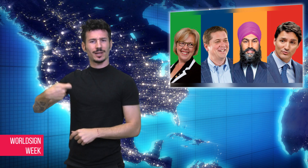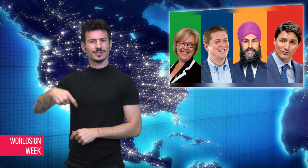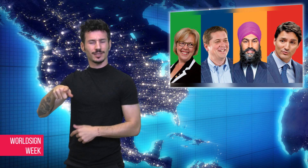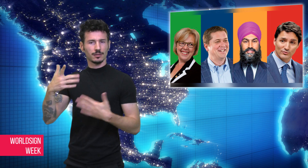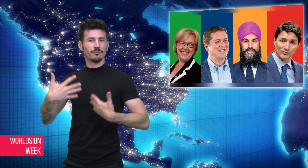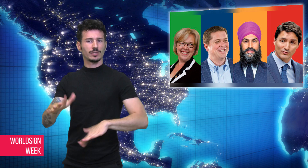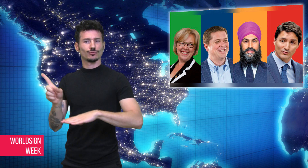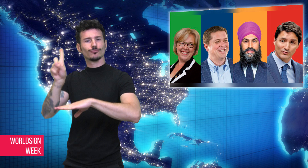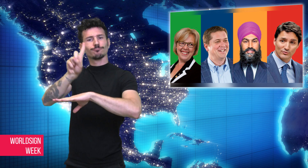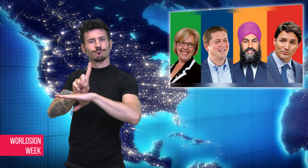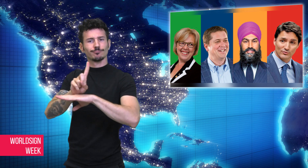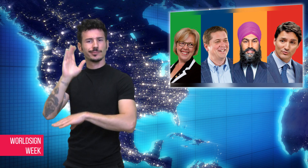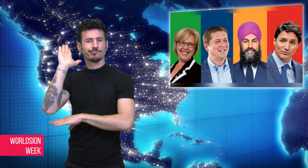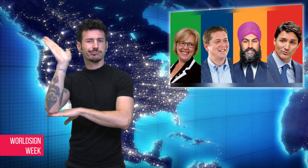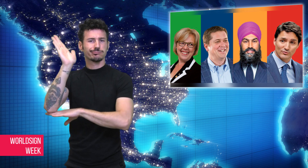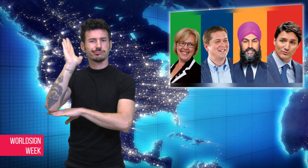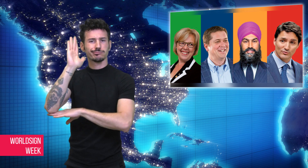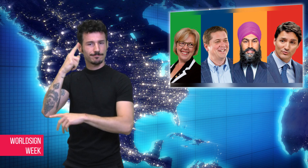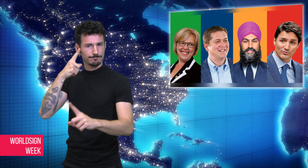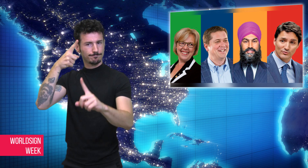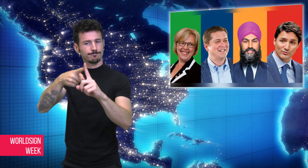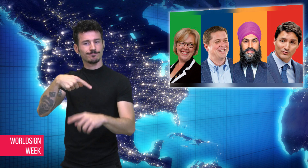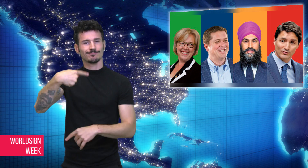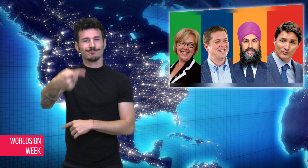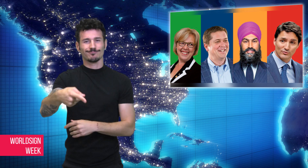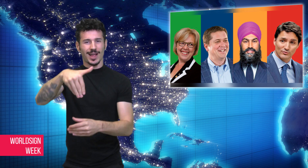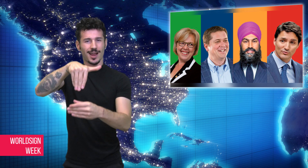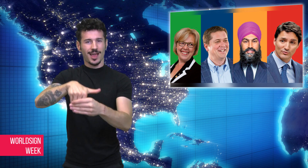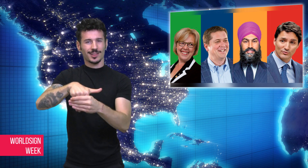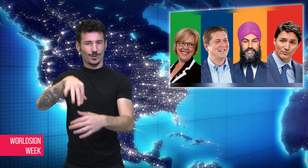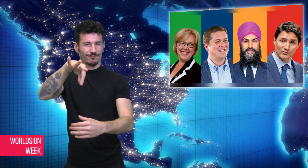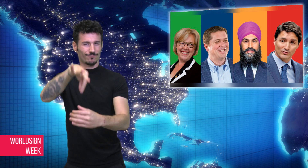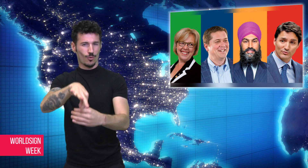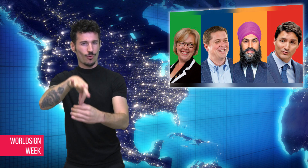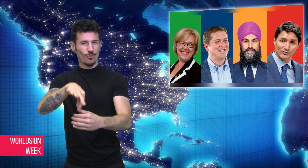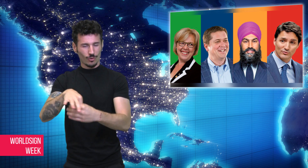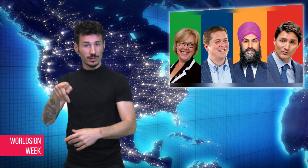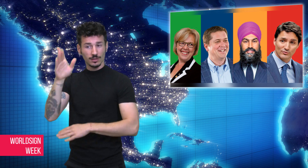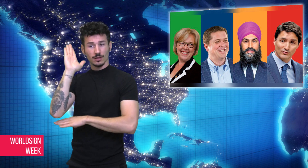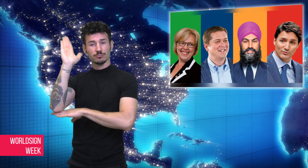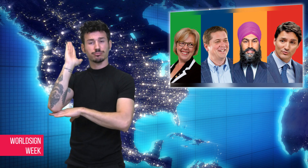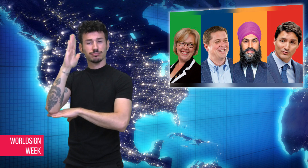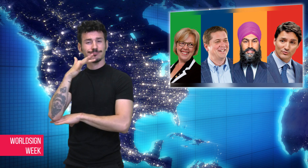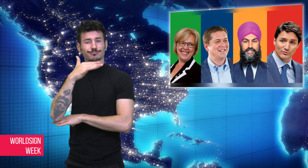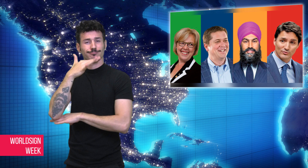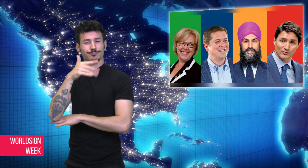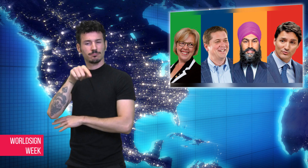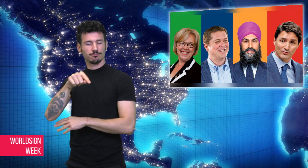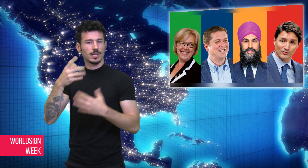the elections but Trudeau’s campaign is likely to face